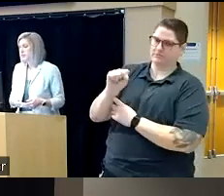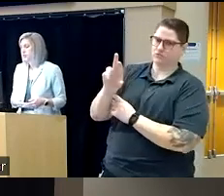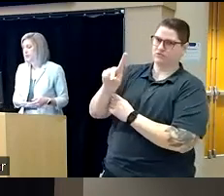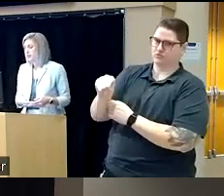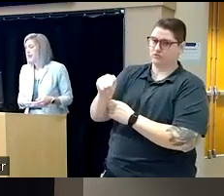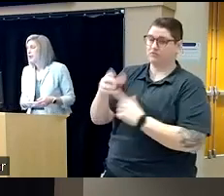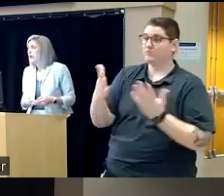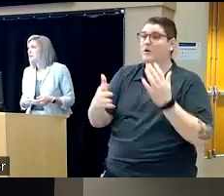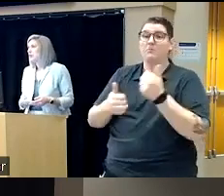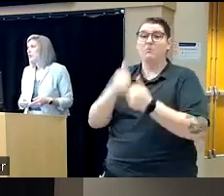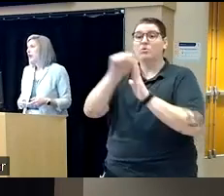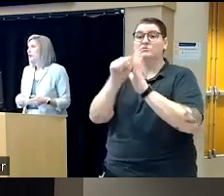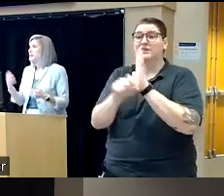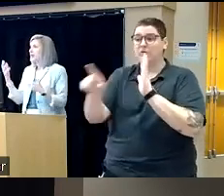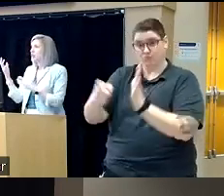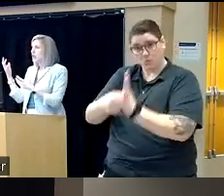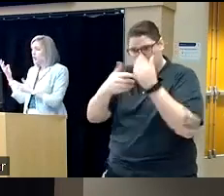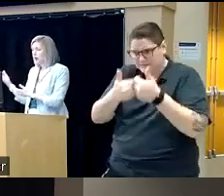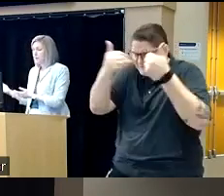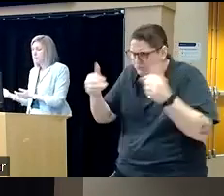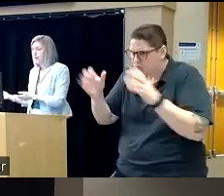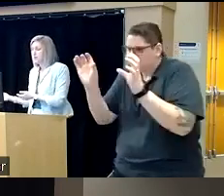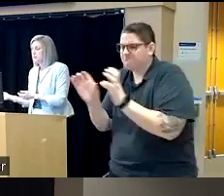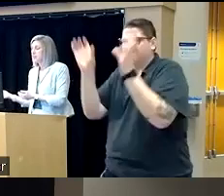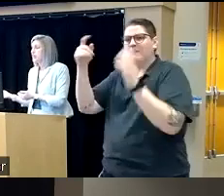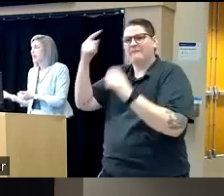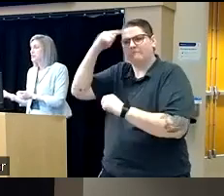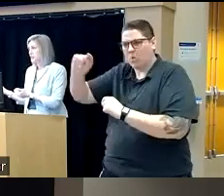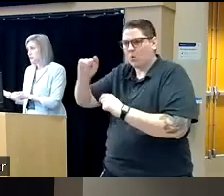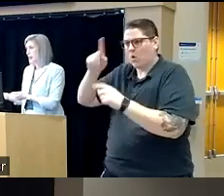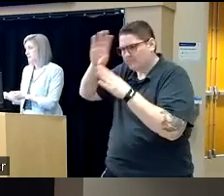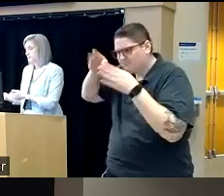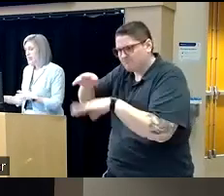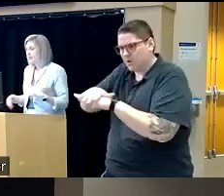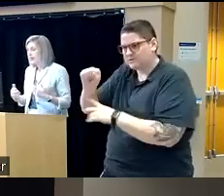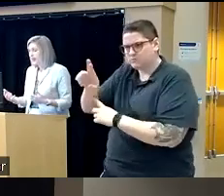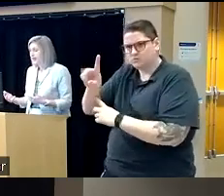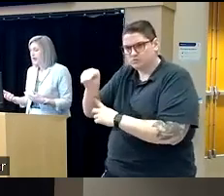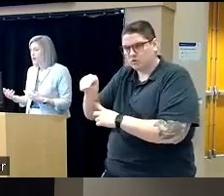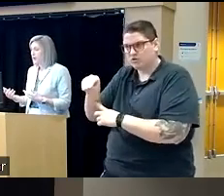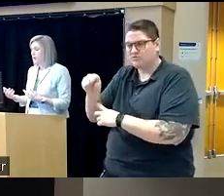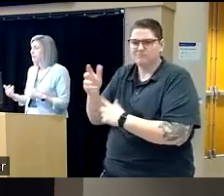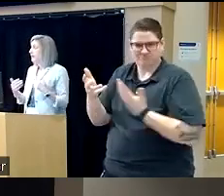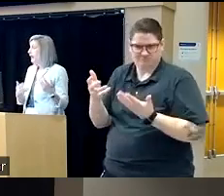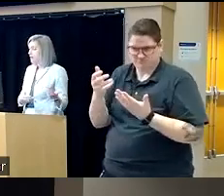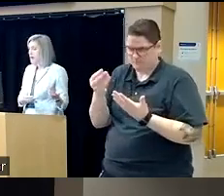licensure and when it's required it's at a lower minimum education degree than our Mental Health